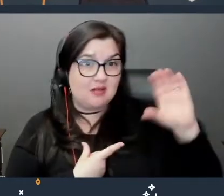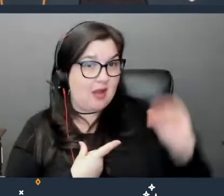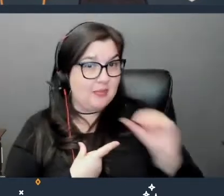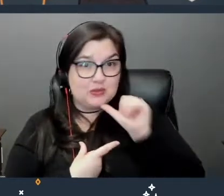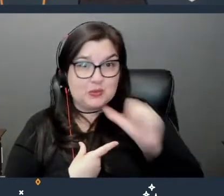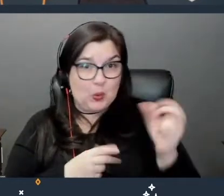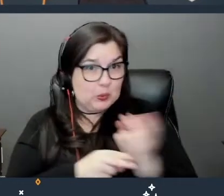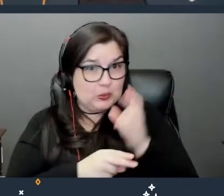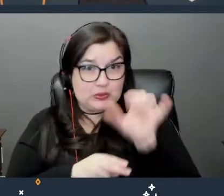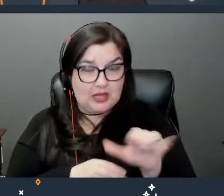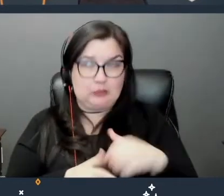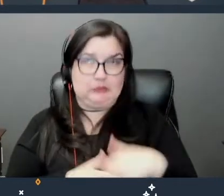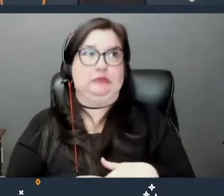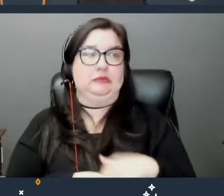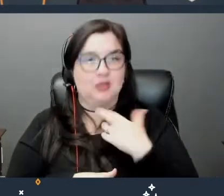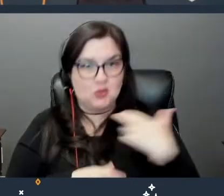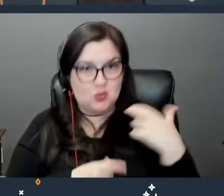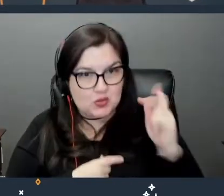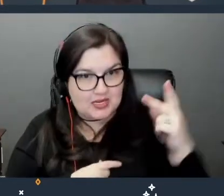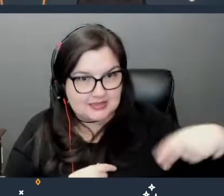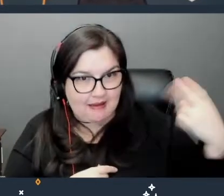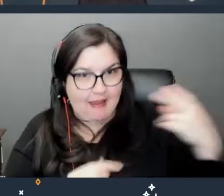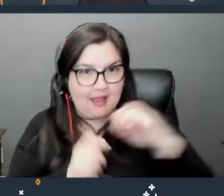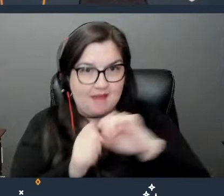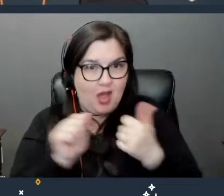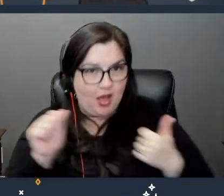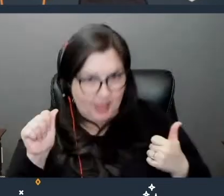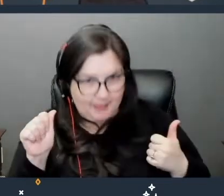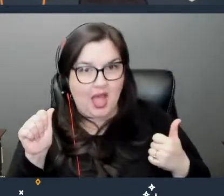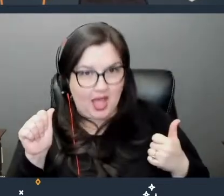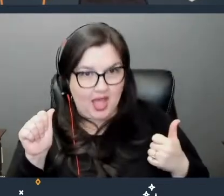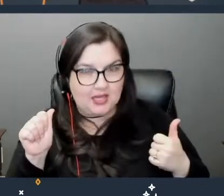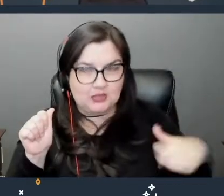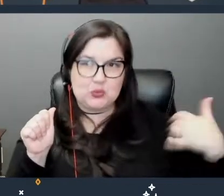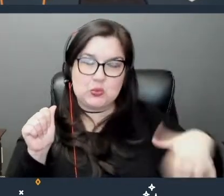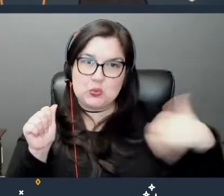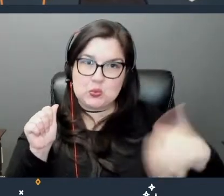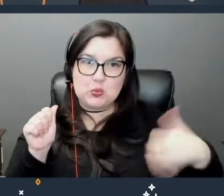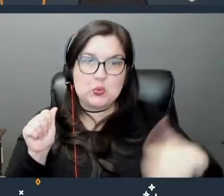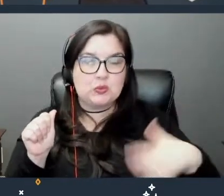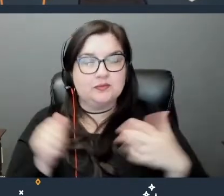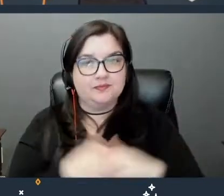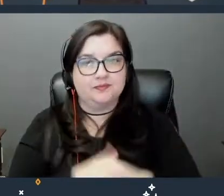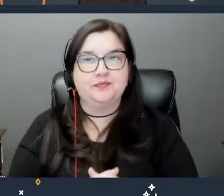risk falling behind in this transformation that's happening. Forrester recently stated